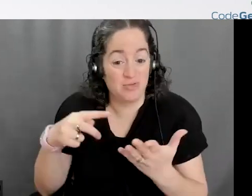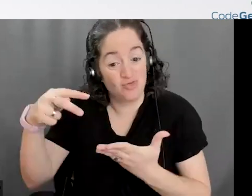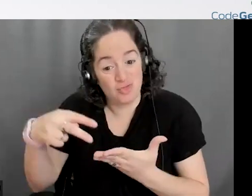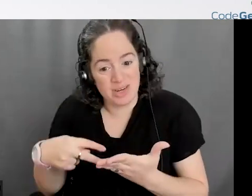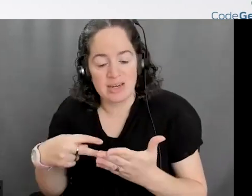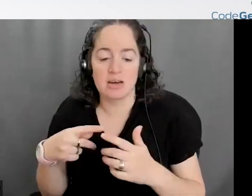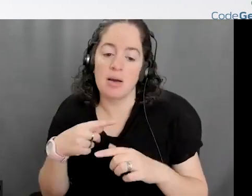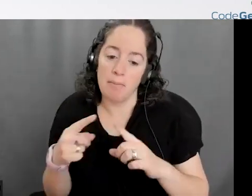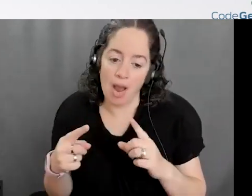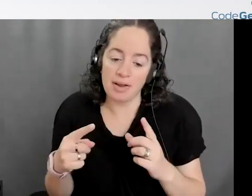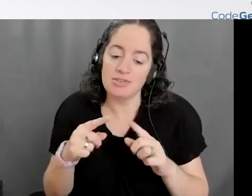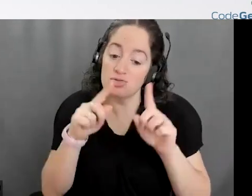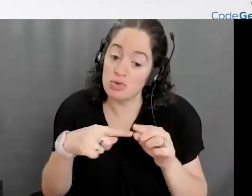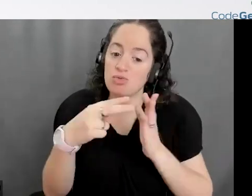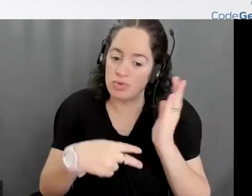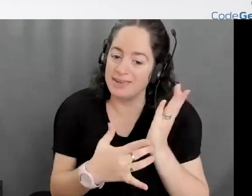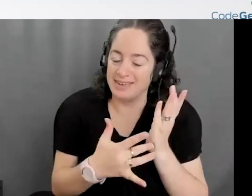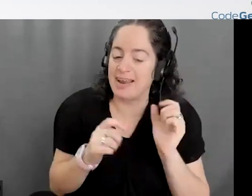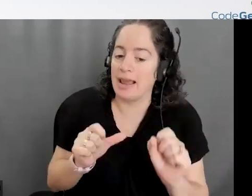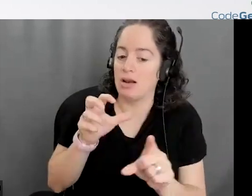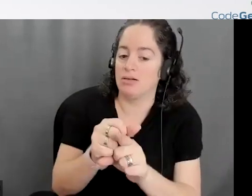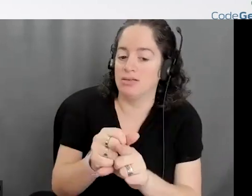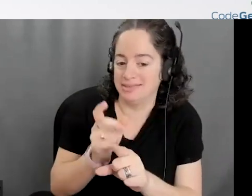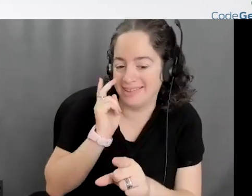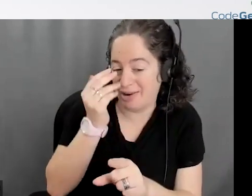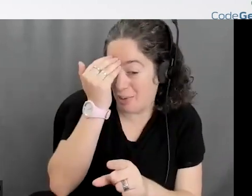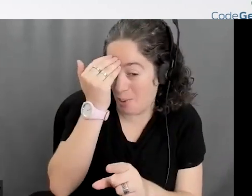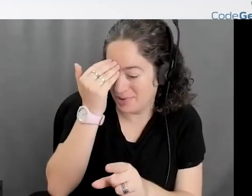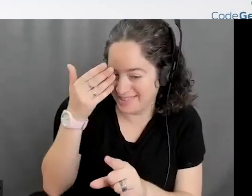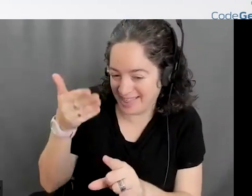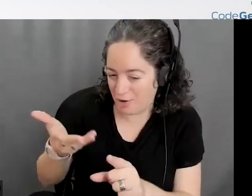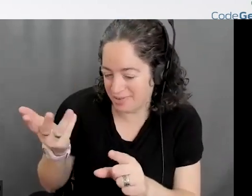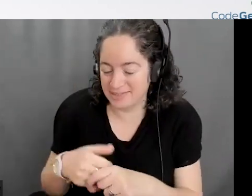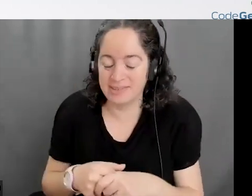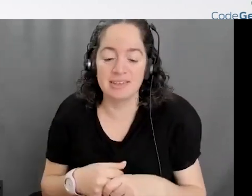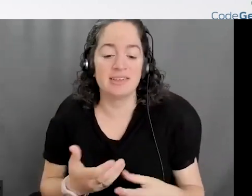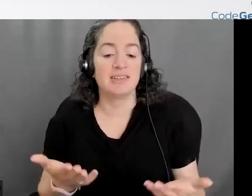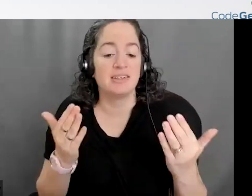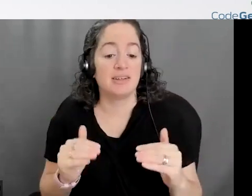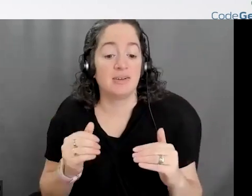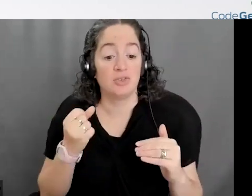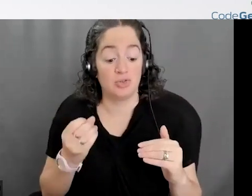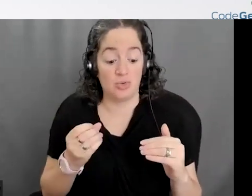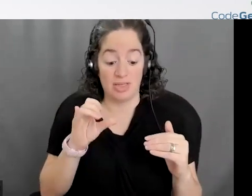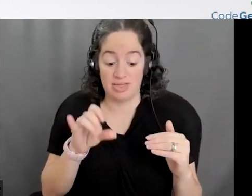and the screen reader knows they're there. We've made that whole second table